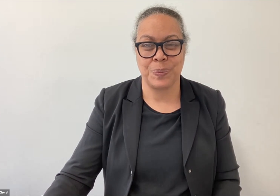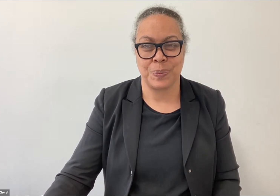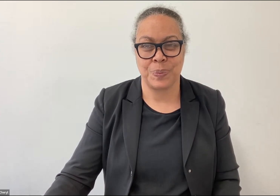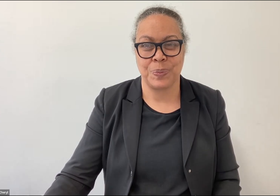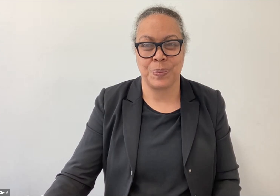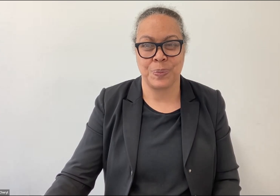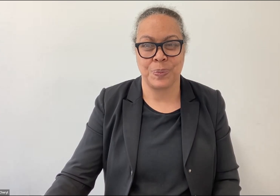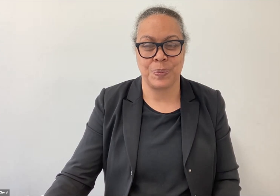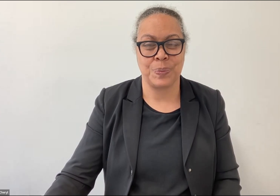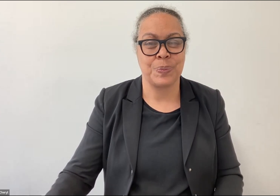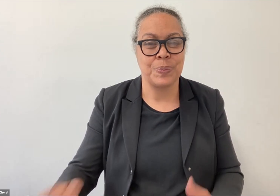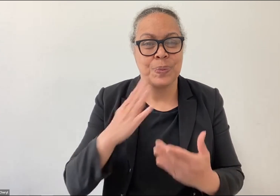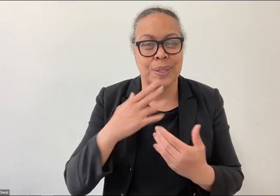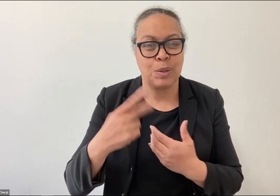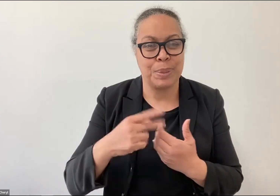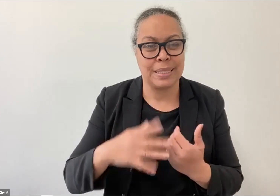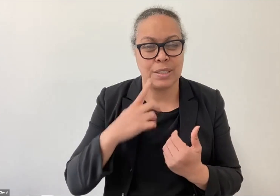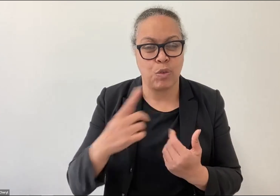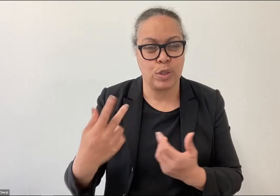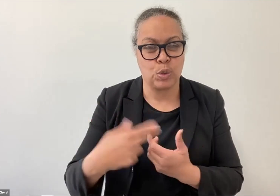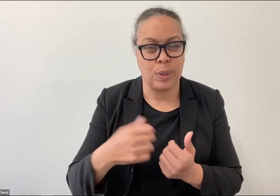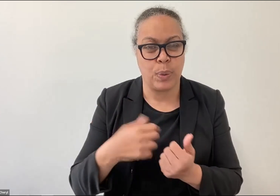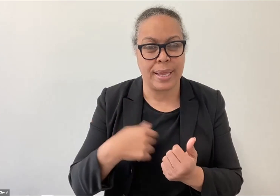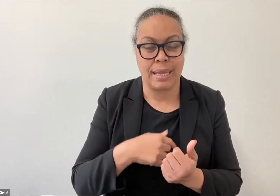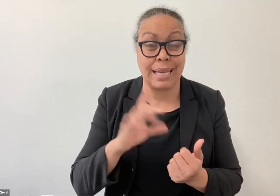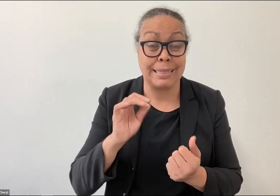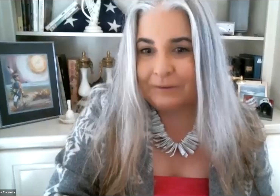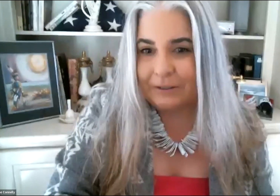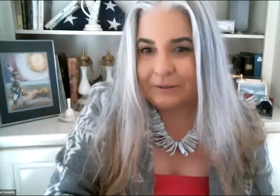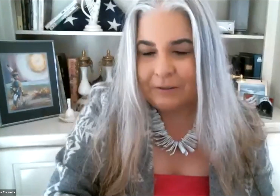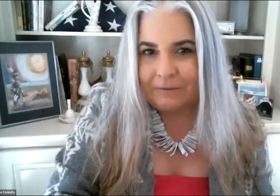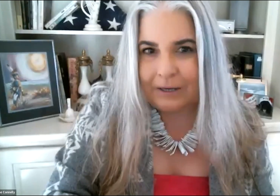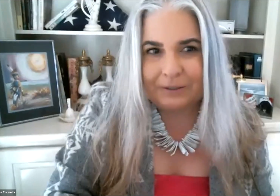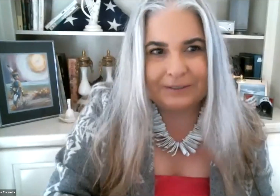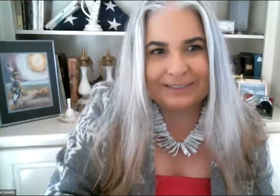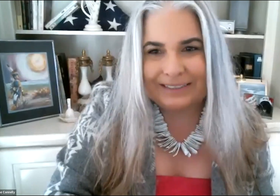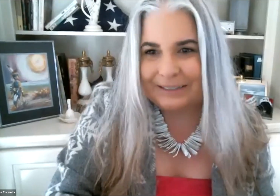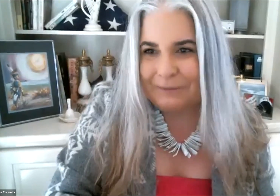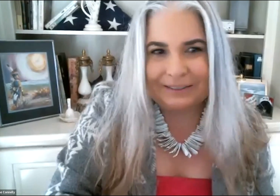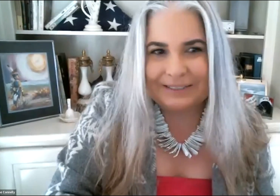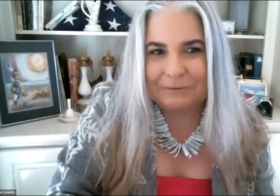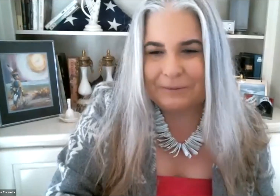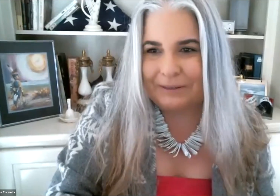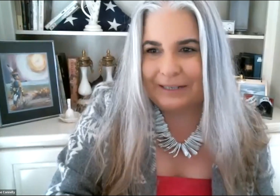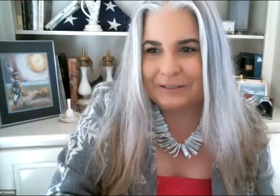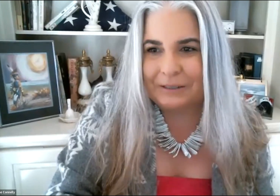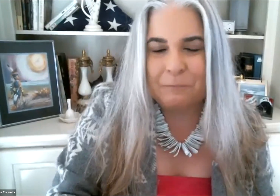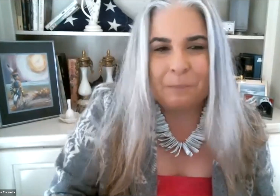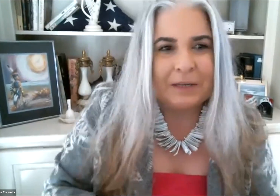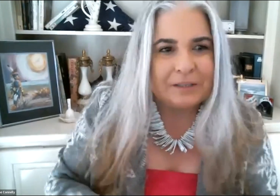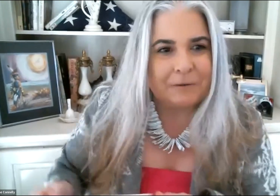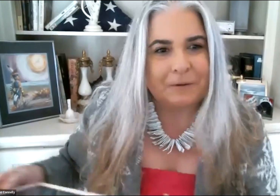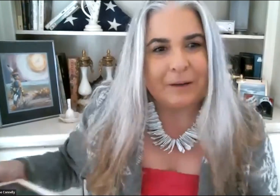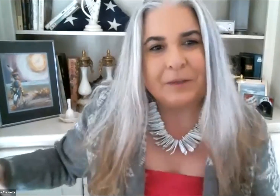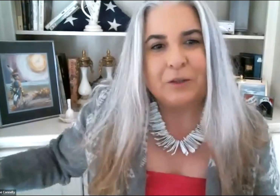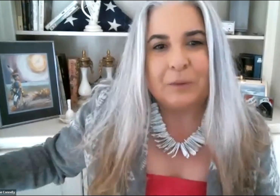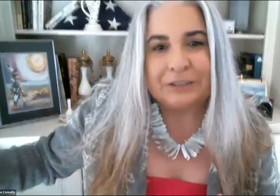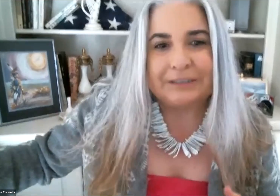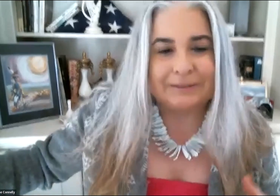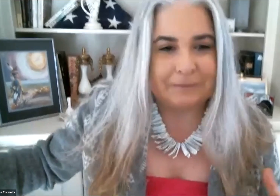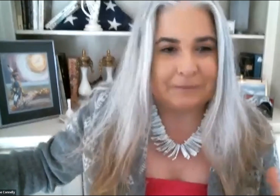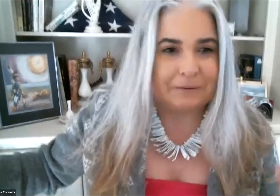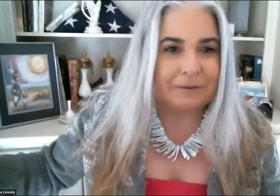I did get a question that I just want to pull up for us, and maybe one of our fabulous panelists would be able to answer it. So